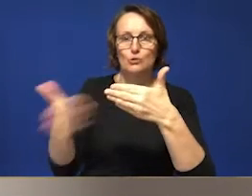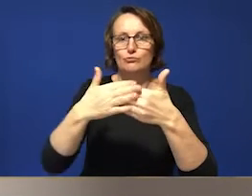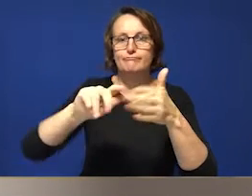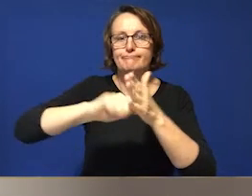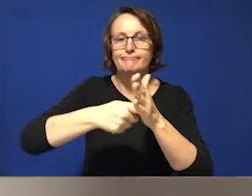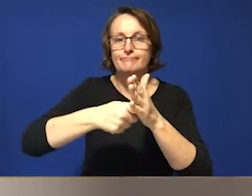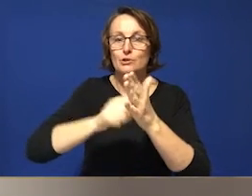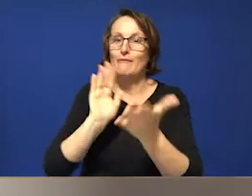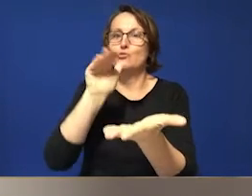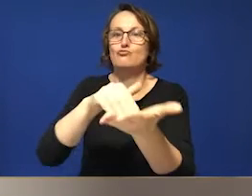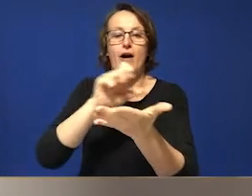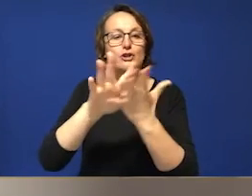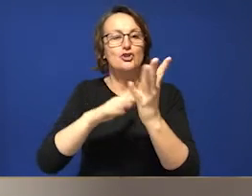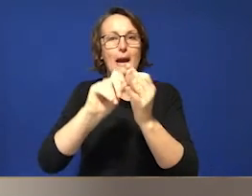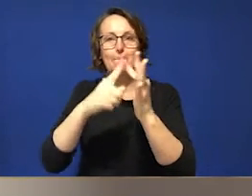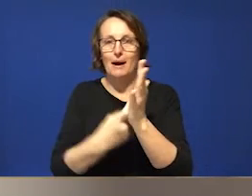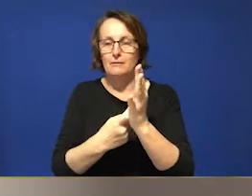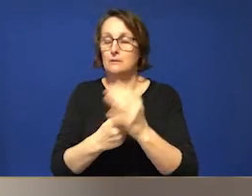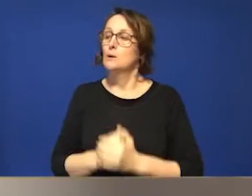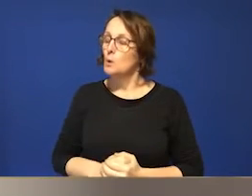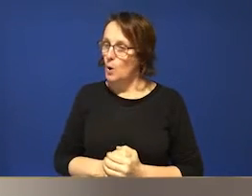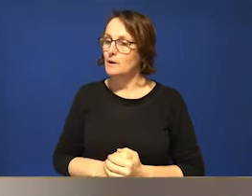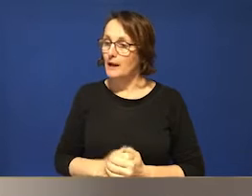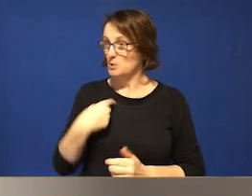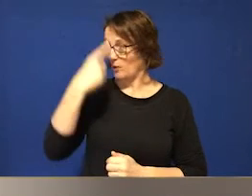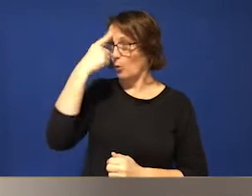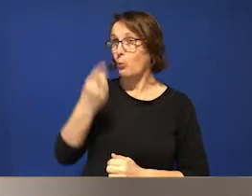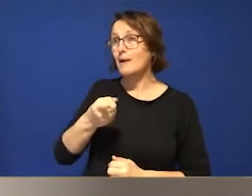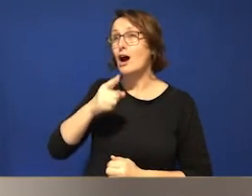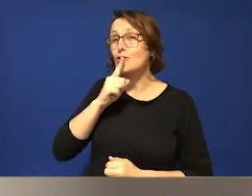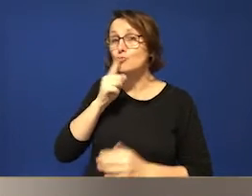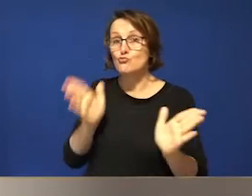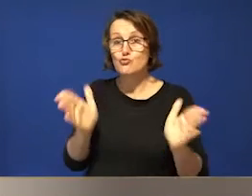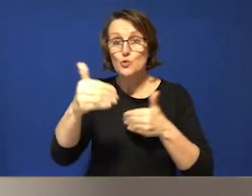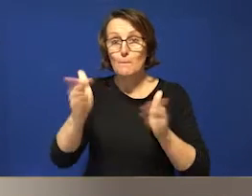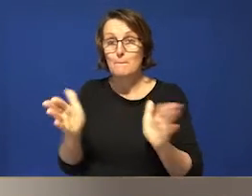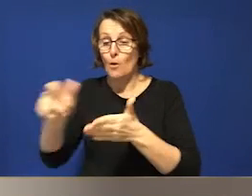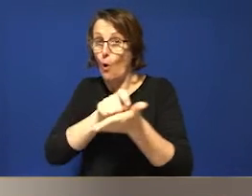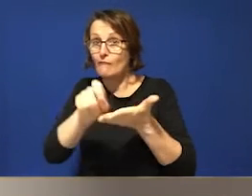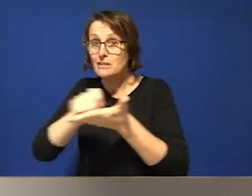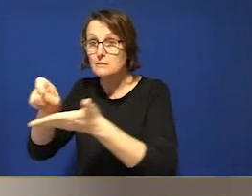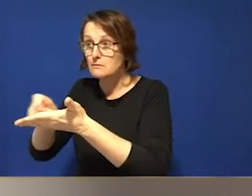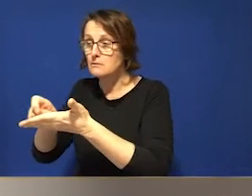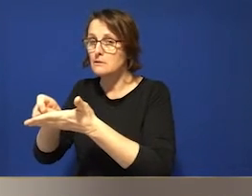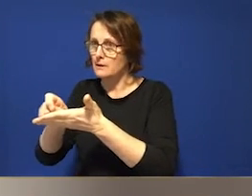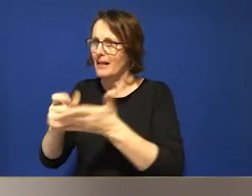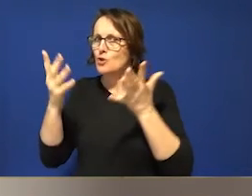Now the interesting thing was, well, a hundred offices is quite a lot and we were very determined because of this beautiful setting.